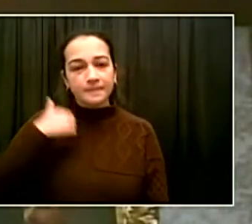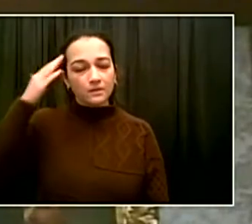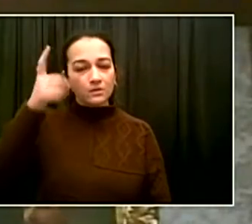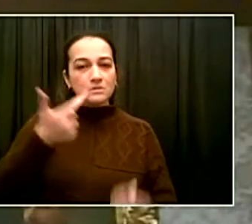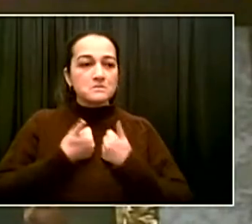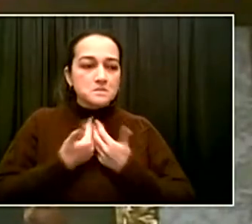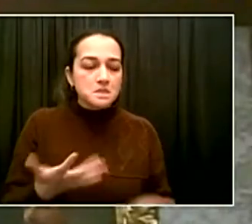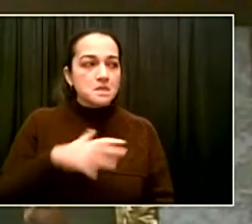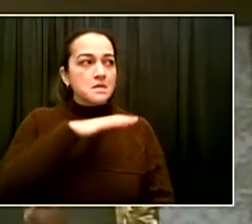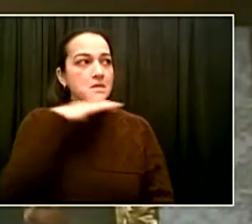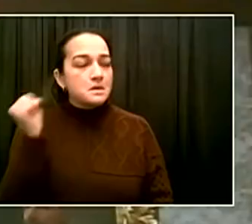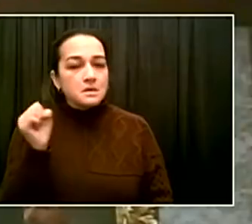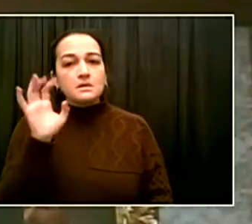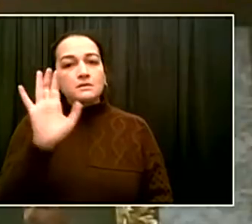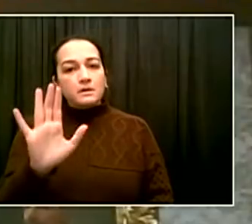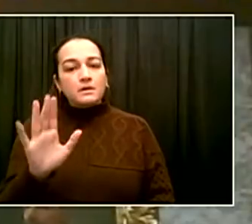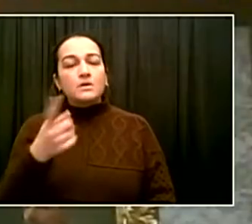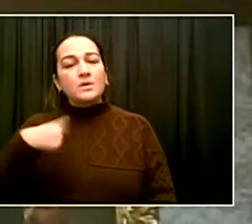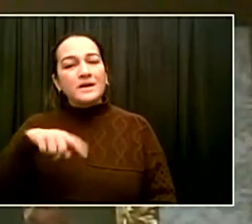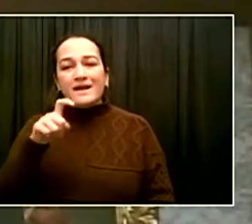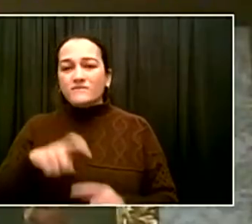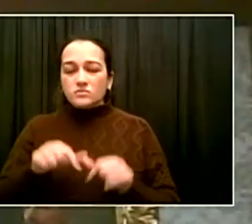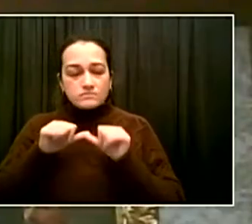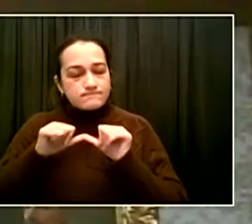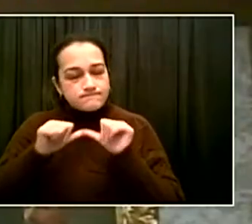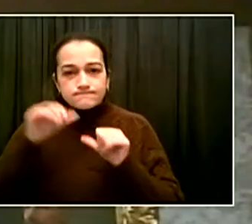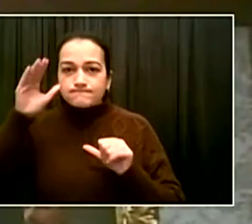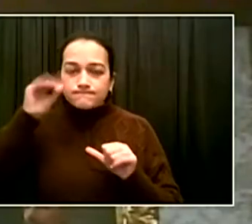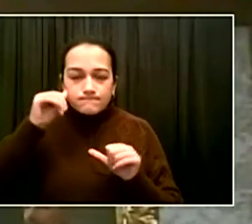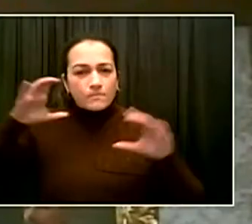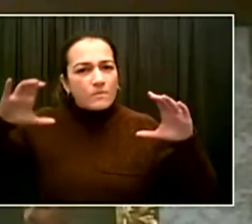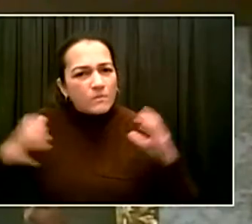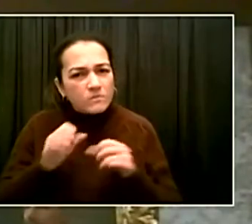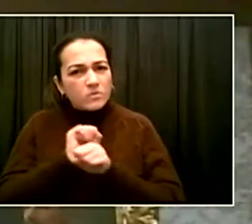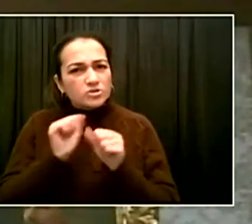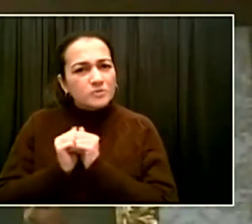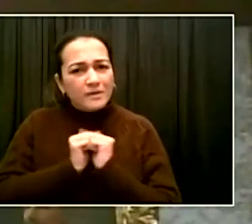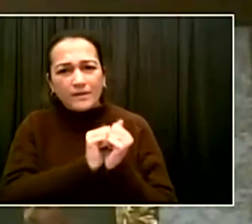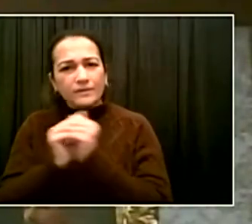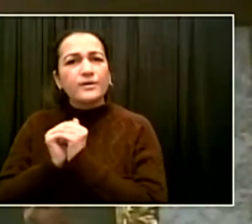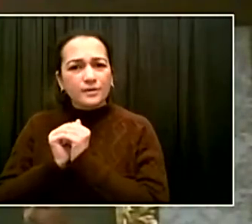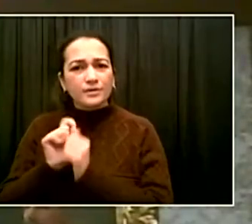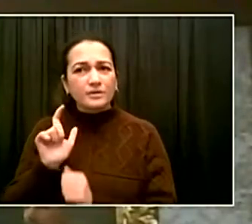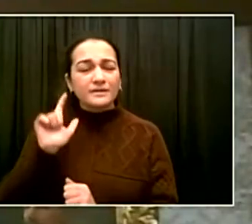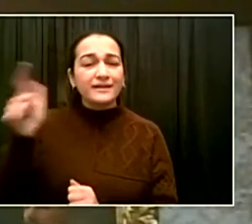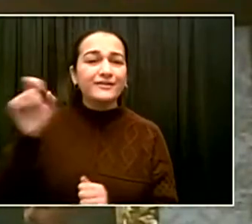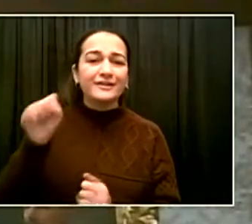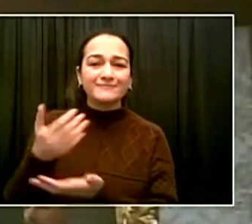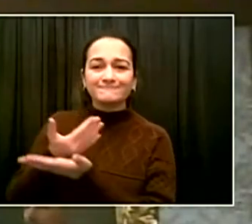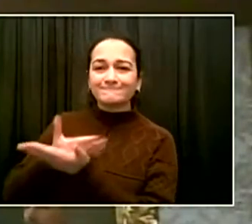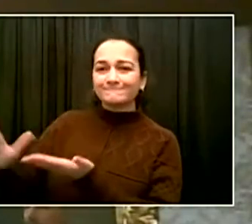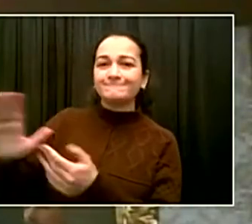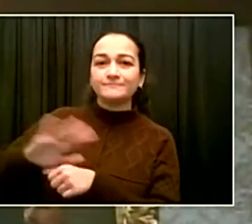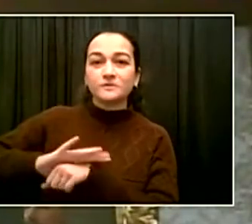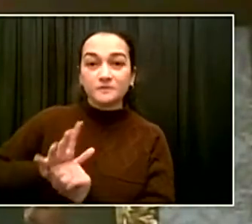IF WE ALL MAKE THIS COMMITMENT TO EACH OTHER, OUR CITY WILL GET THROUGH THIS AND CONTINUE TO THRIVE. THAT IS WHAT EVERY NEW YORKER